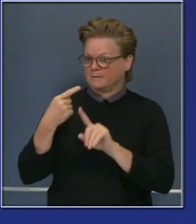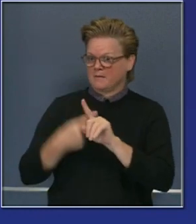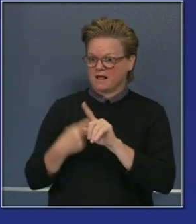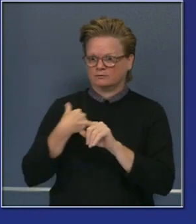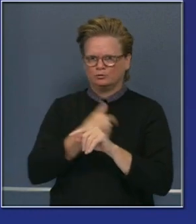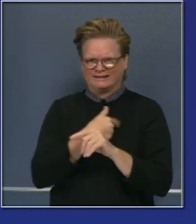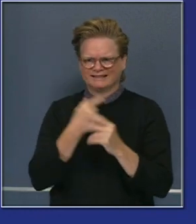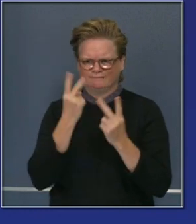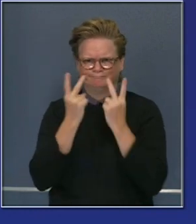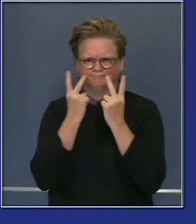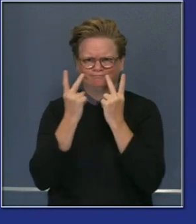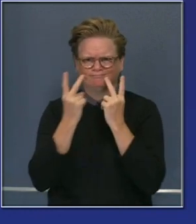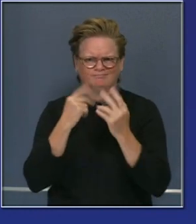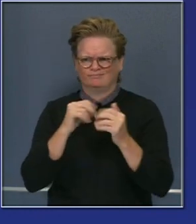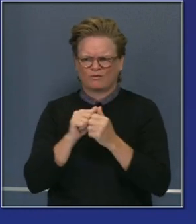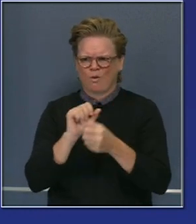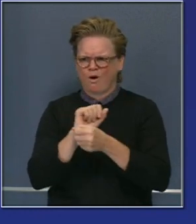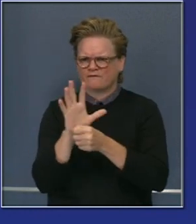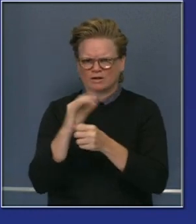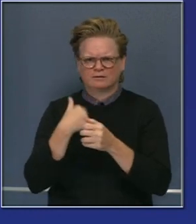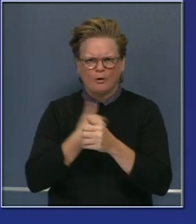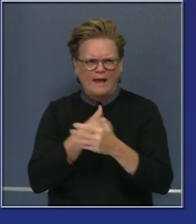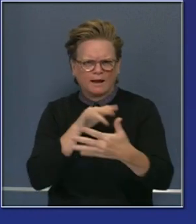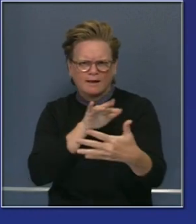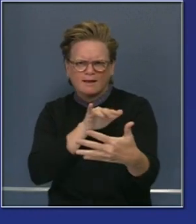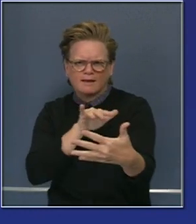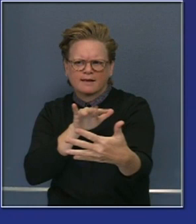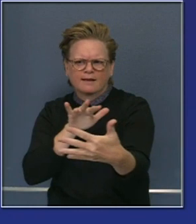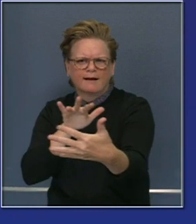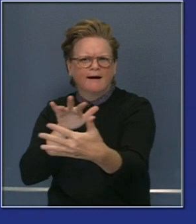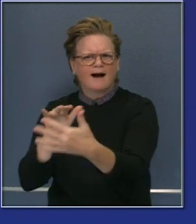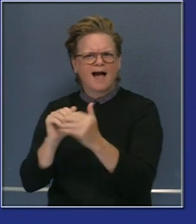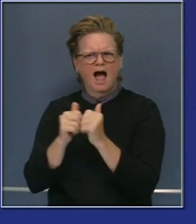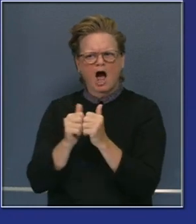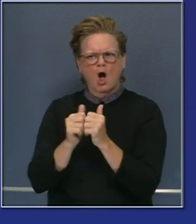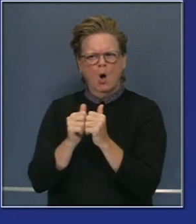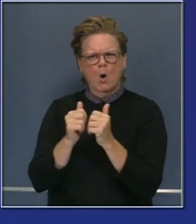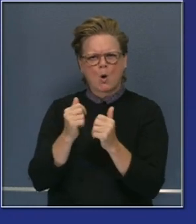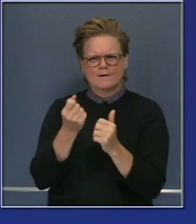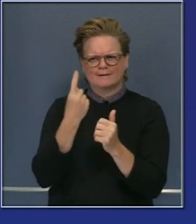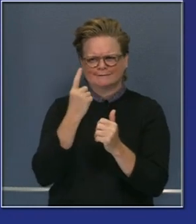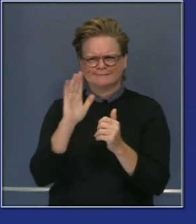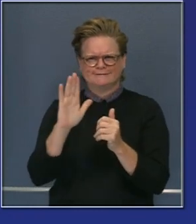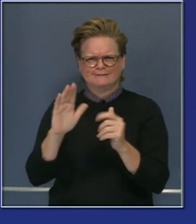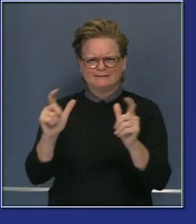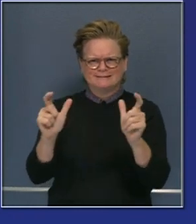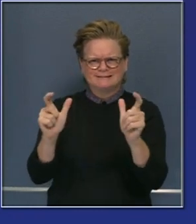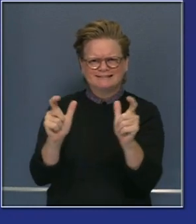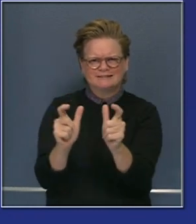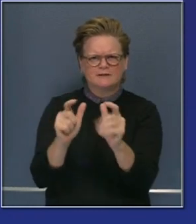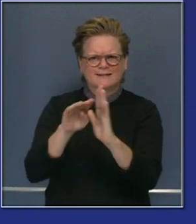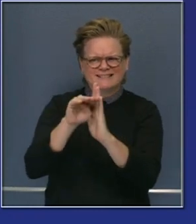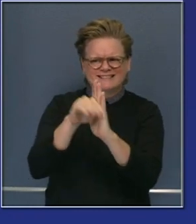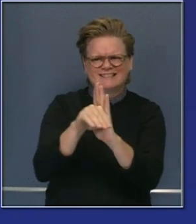úIME. WE HAVE LEARNED A LOT OVER THE COURSE OF THE LAST NUMBER OF MONTHS ON HOW THIS VIRUS SPREADS